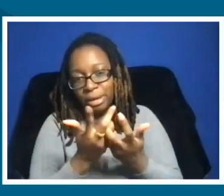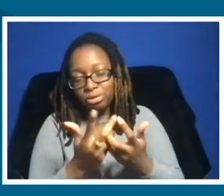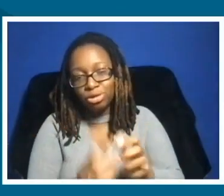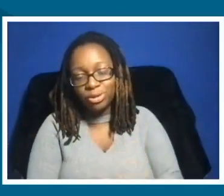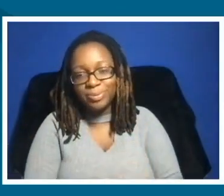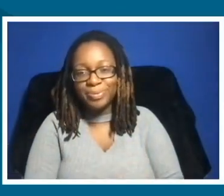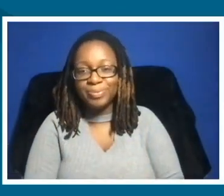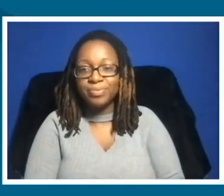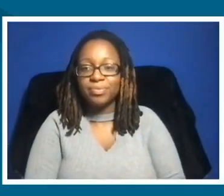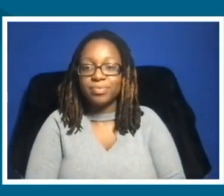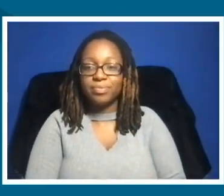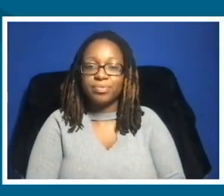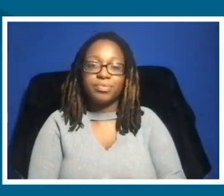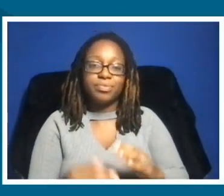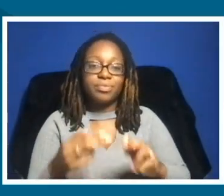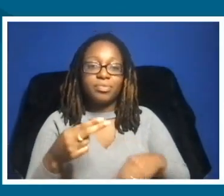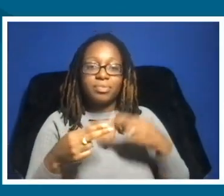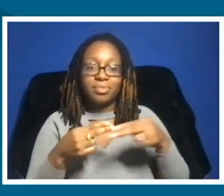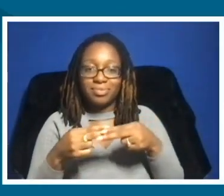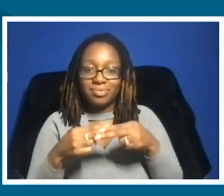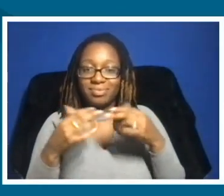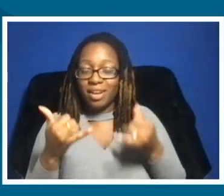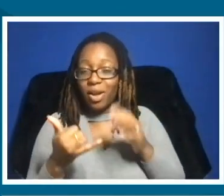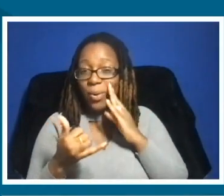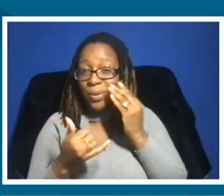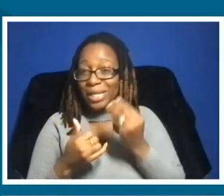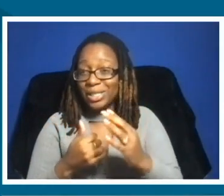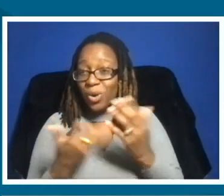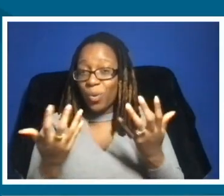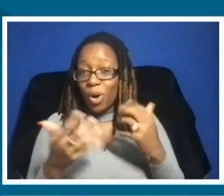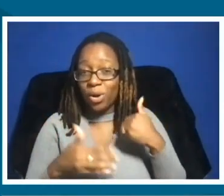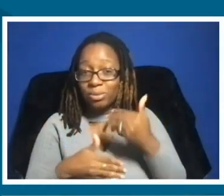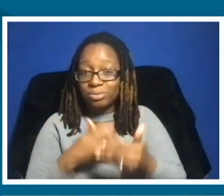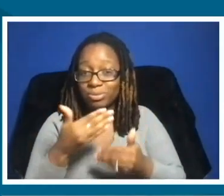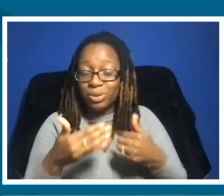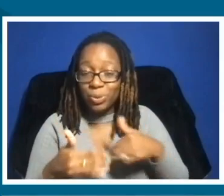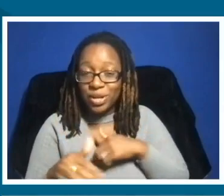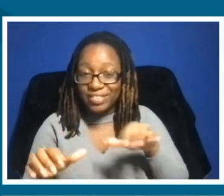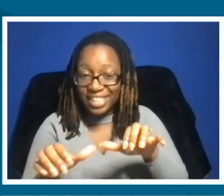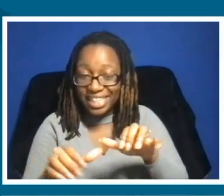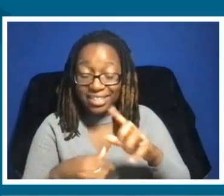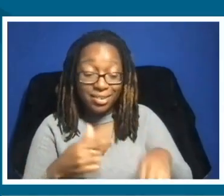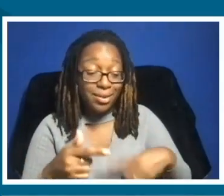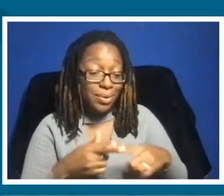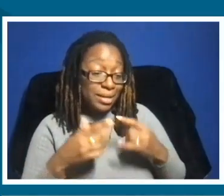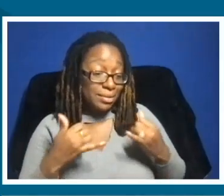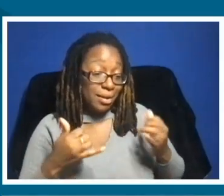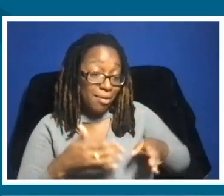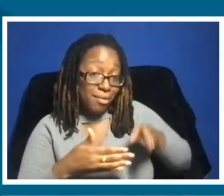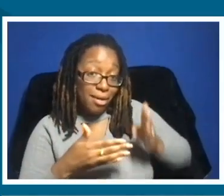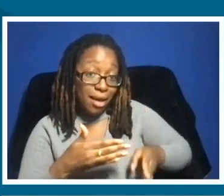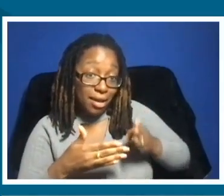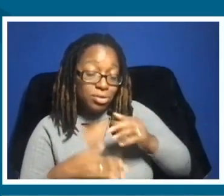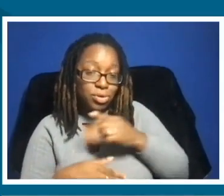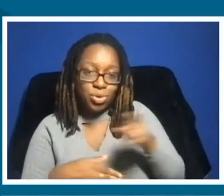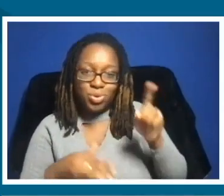because now we're just excited to share the steps that we took so that today after today you will be able to